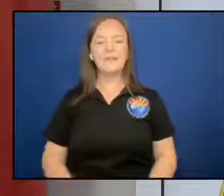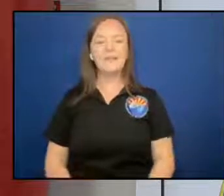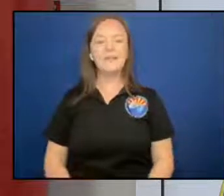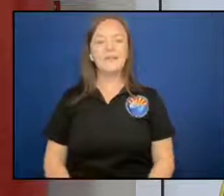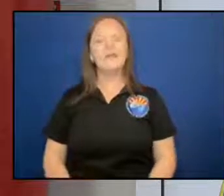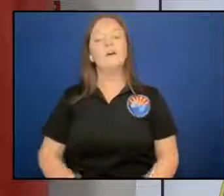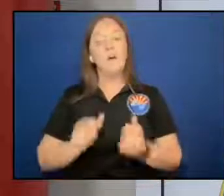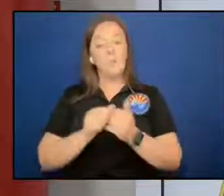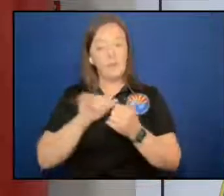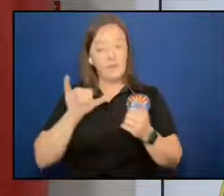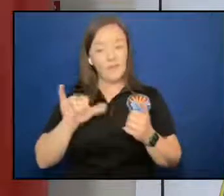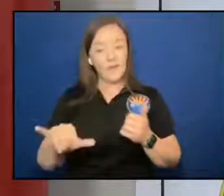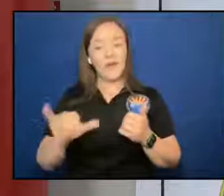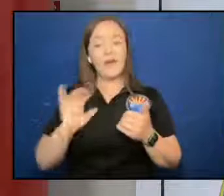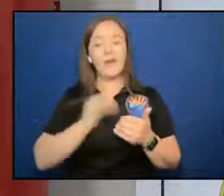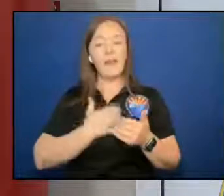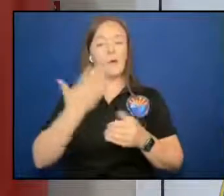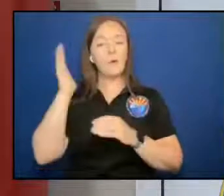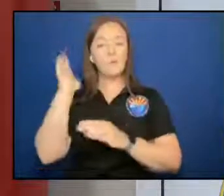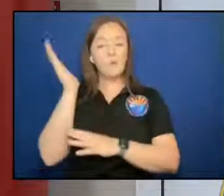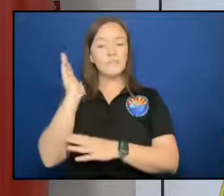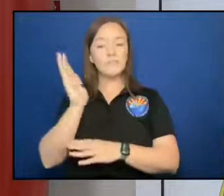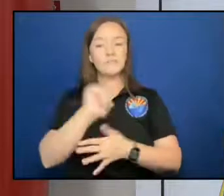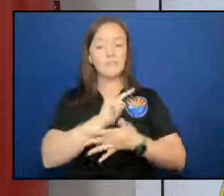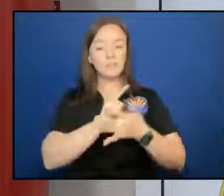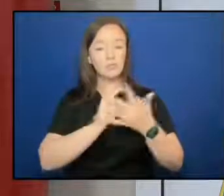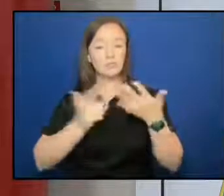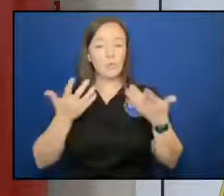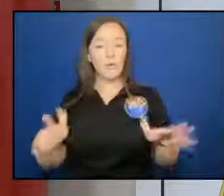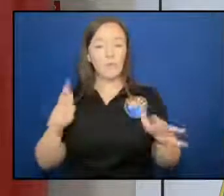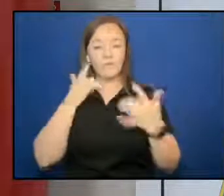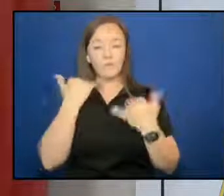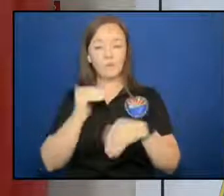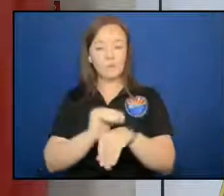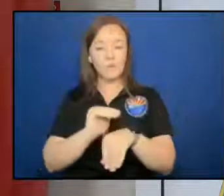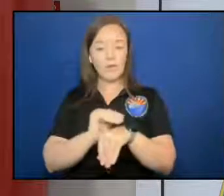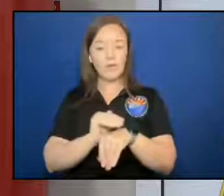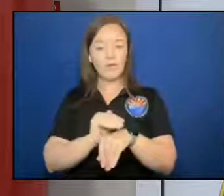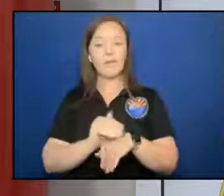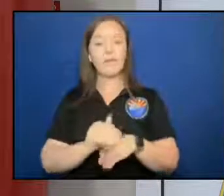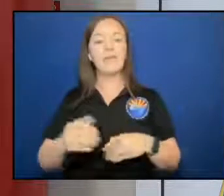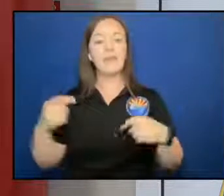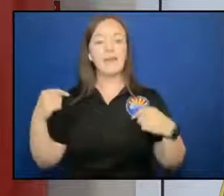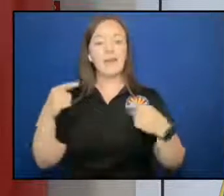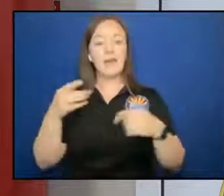BOTH FOR THE FIRE AND FOR FLOODING AND IDEAS AND I KNOW I TALKED ABOUT A VIDEO THAT WOULD BE PUT ON OR CREATED